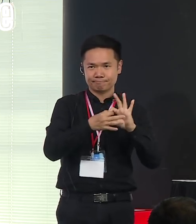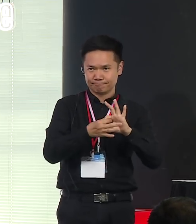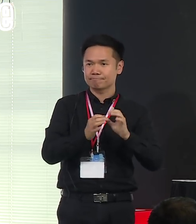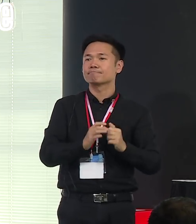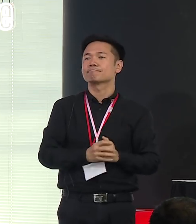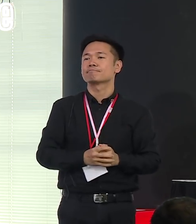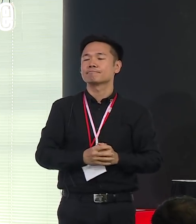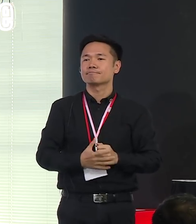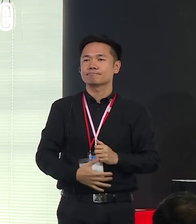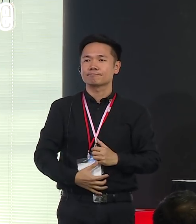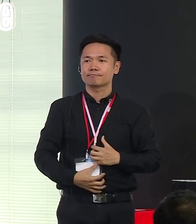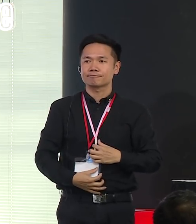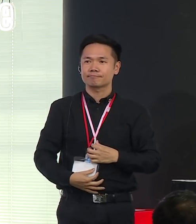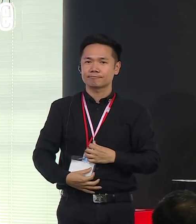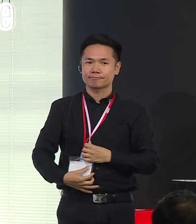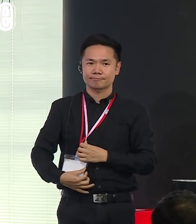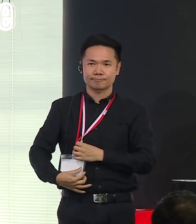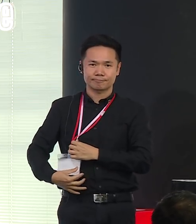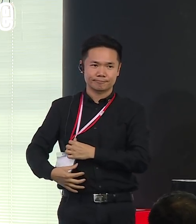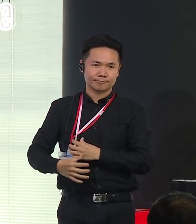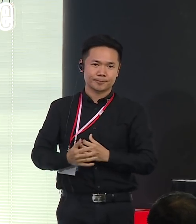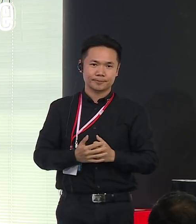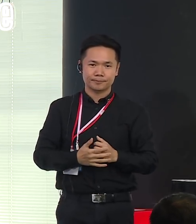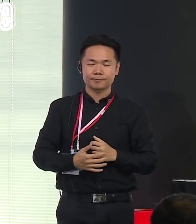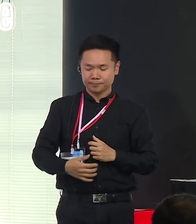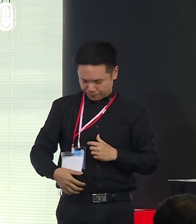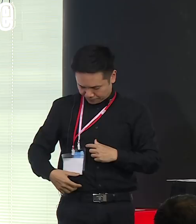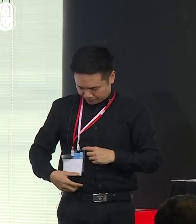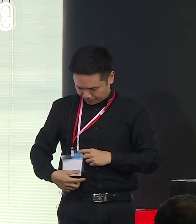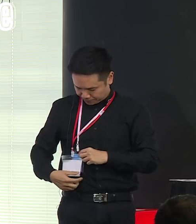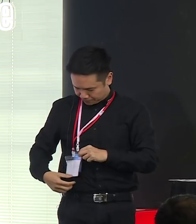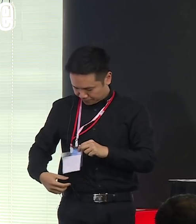enhance measures for persons with disabilities, including promotion of sign languages towards the Olympic and